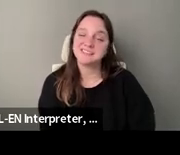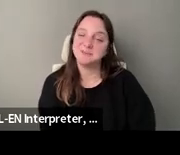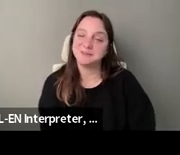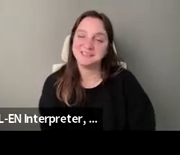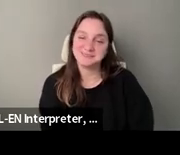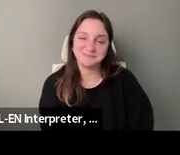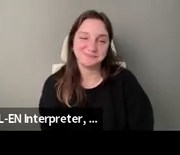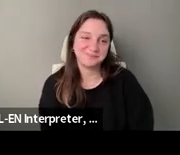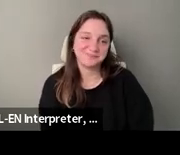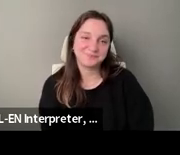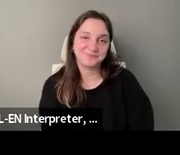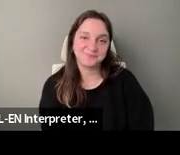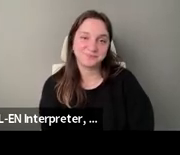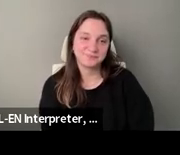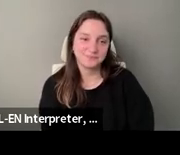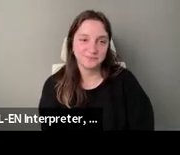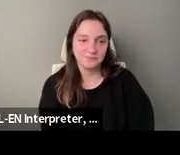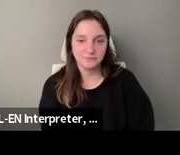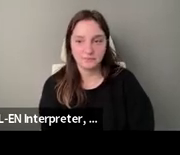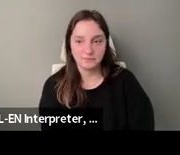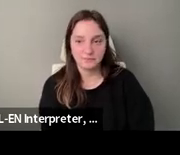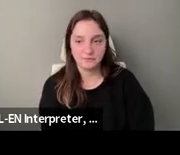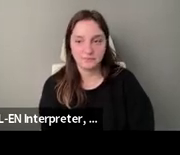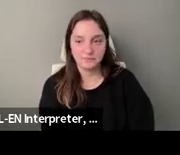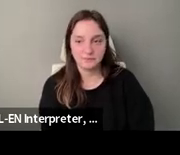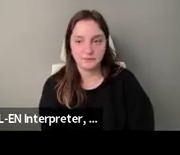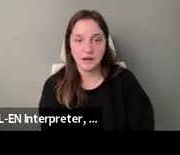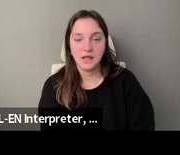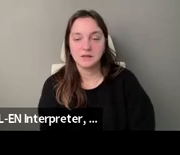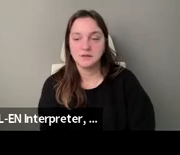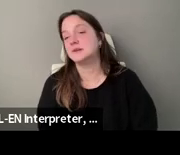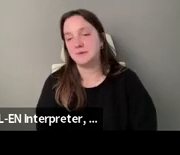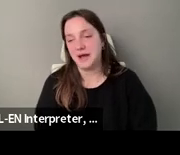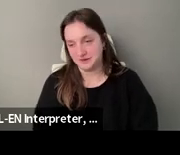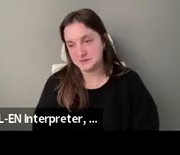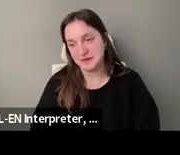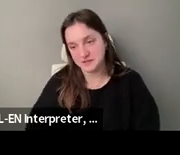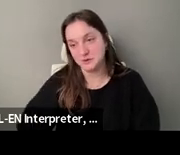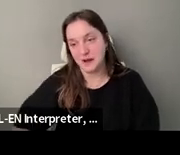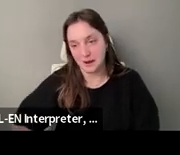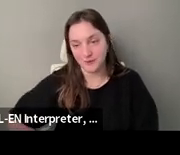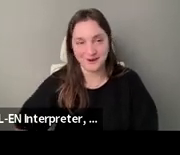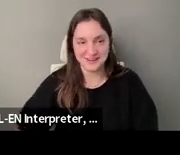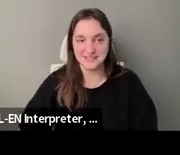Next slide, please. So now I'll speak to our